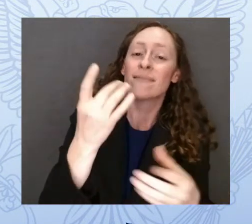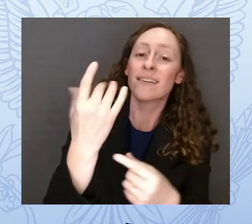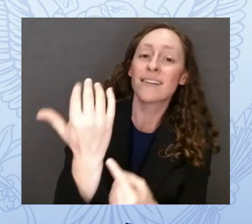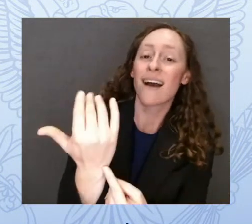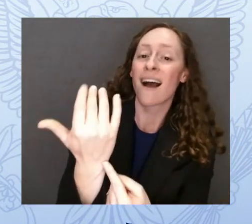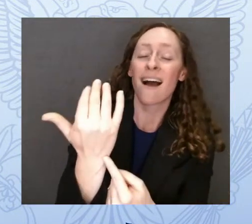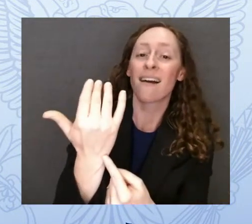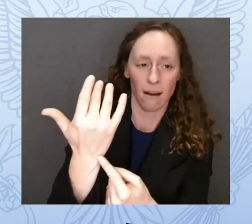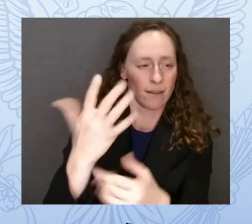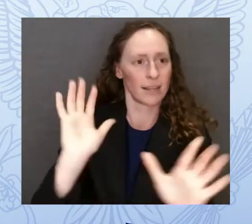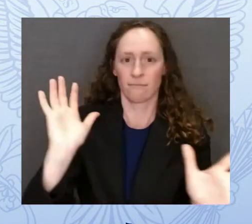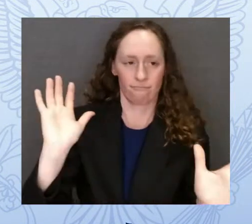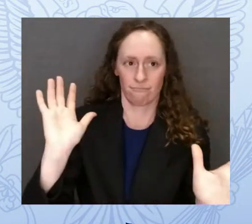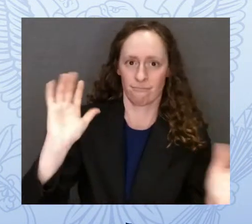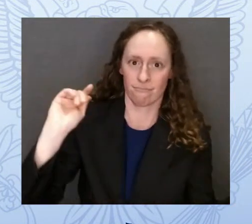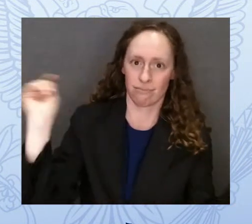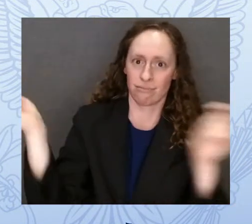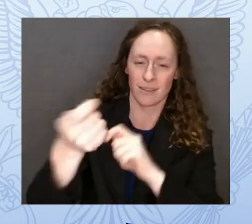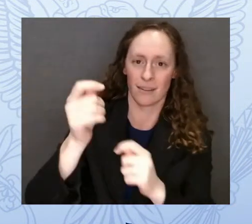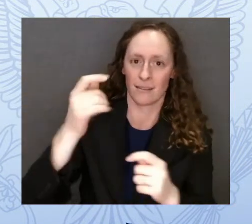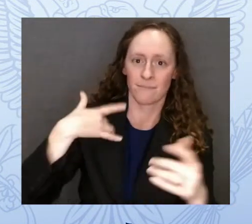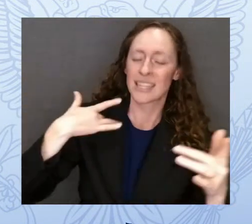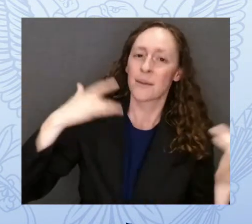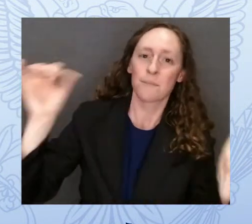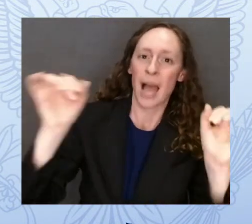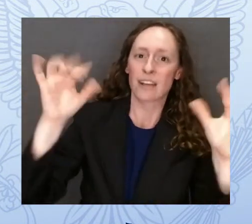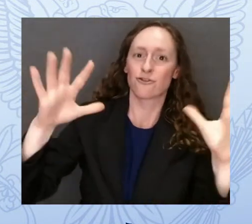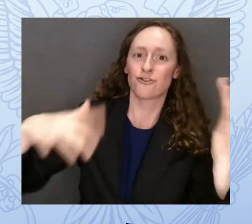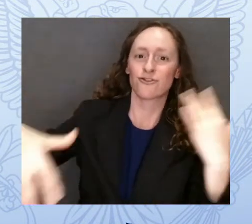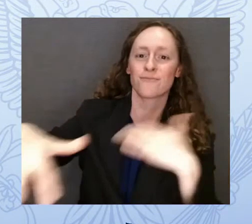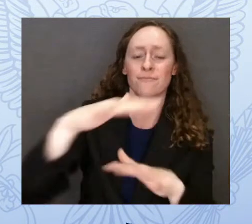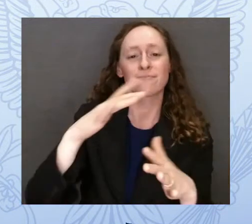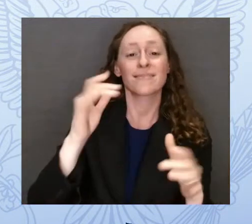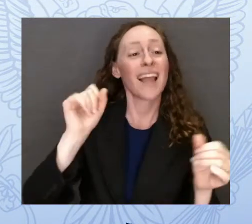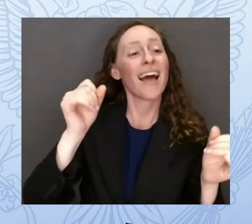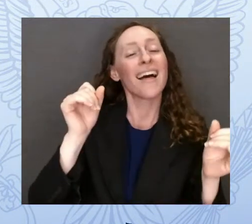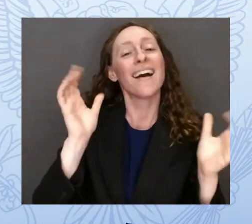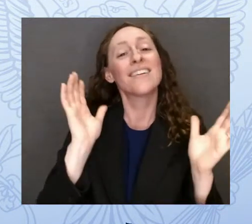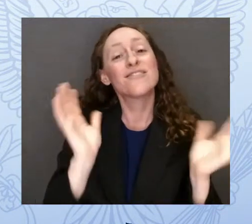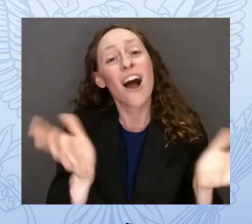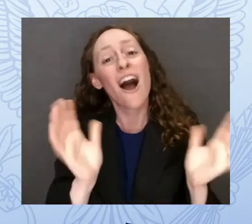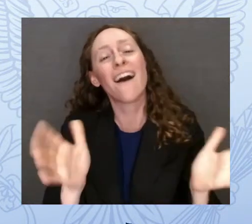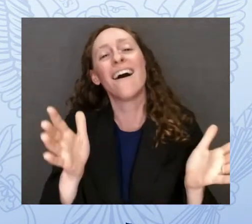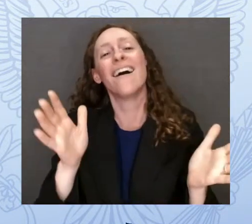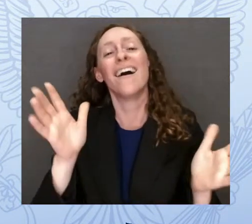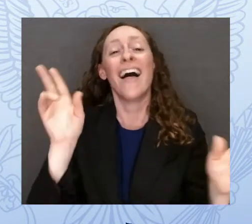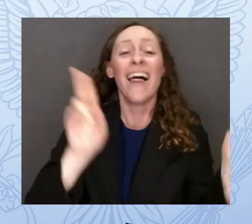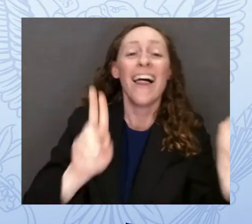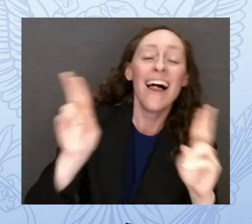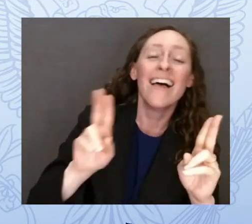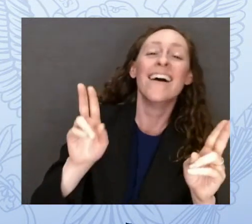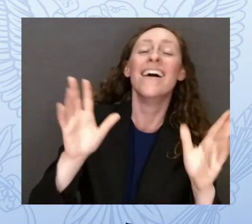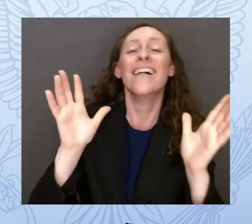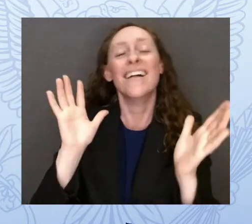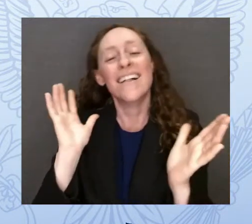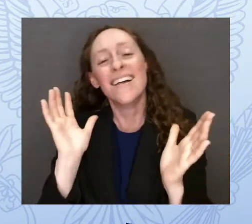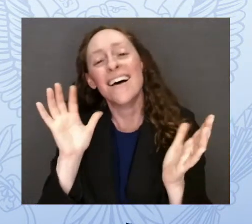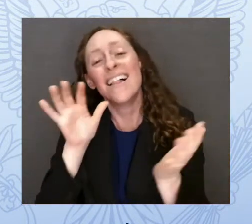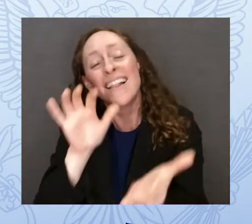staying with us long after the dishes were cleared away. And I try to bring that same spirit to the events we host here.